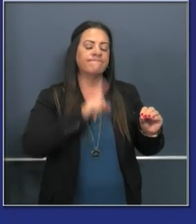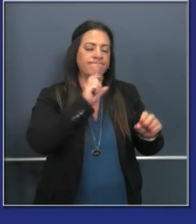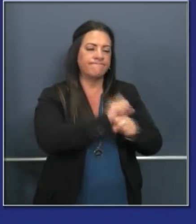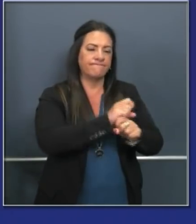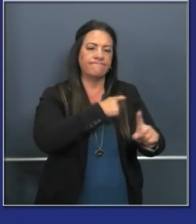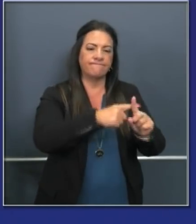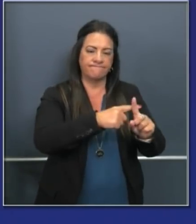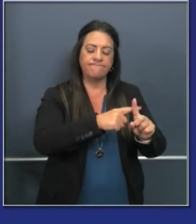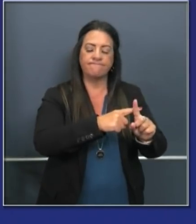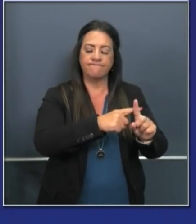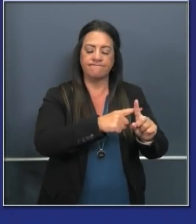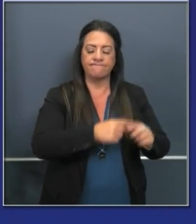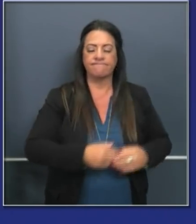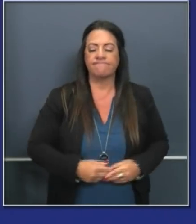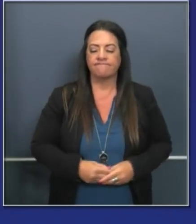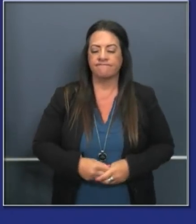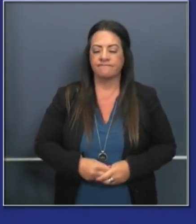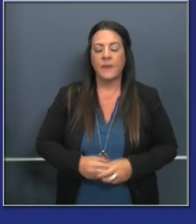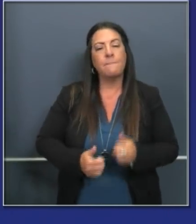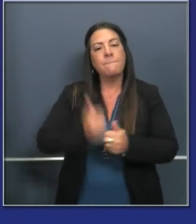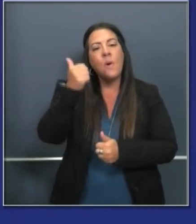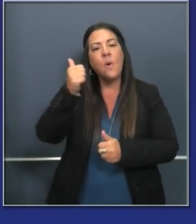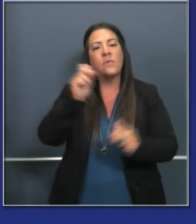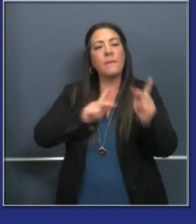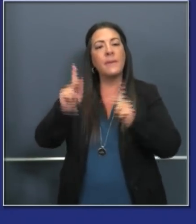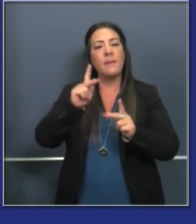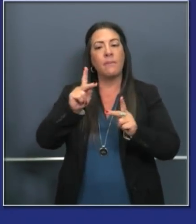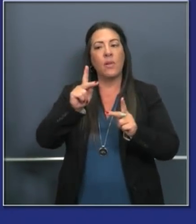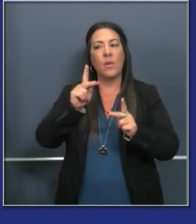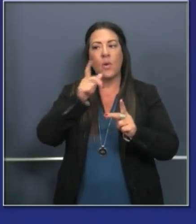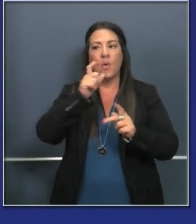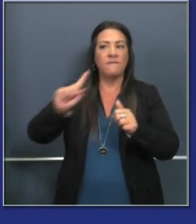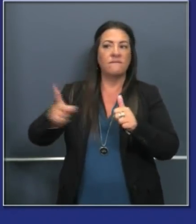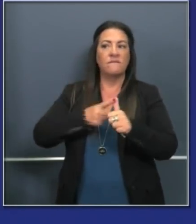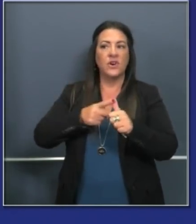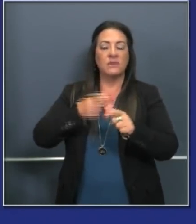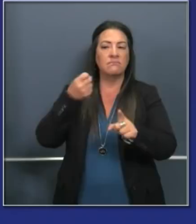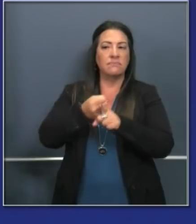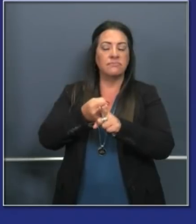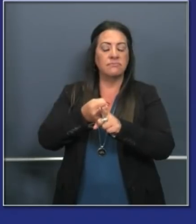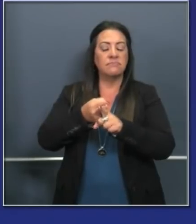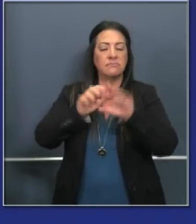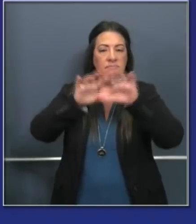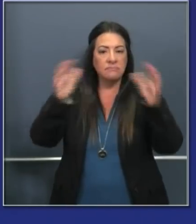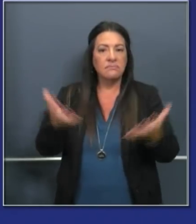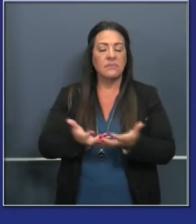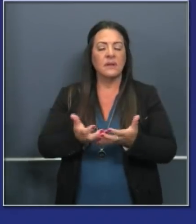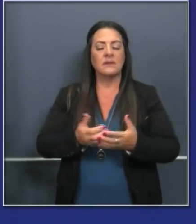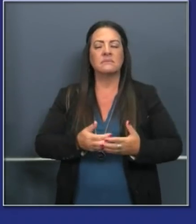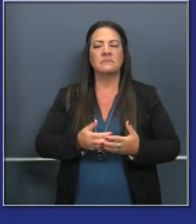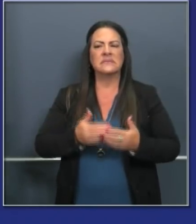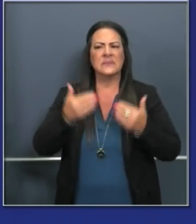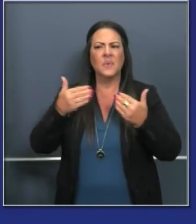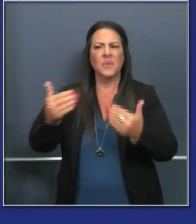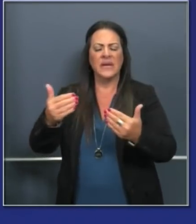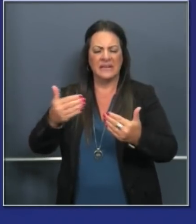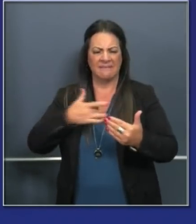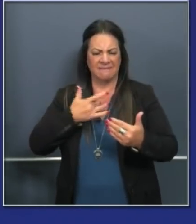ON THE SLIDE 40 0.8% AND 5.1%. REPRESENT THE FIRST 14 DAY COHORT OF POSITIVITY AGAIN MOST OF THE PEOPLE AND THE